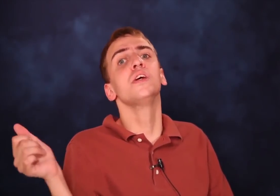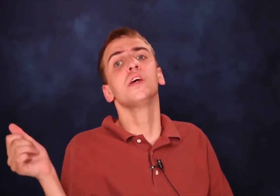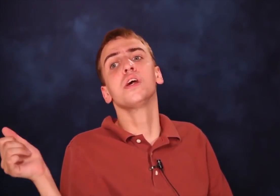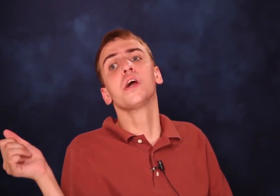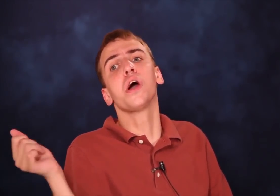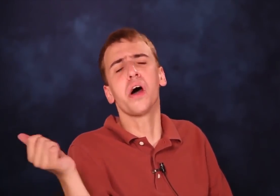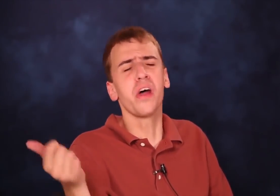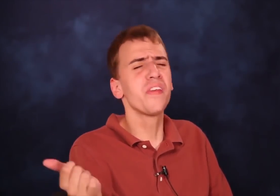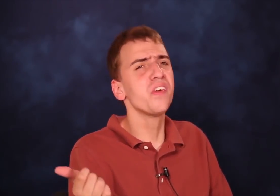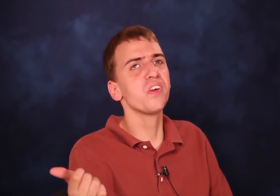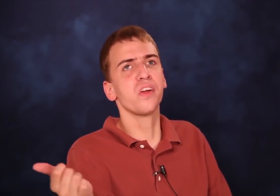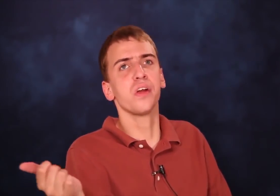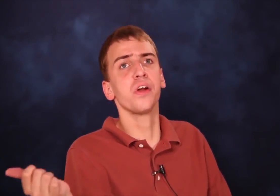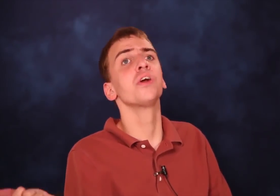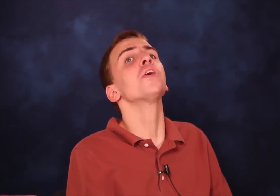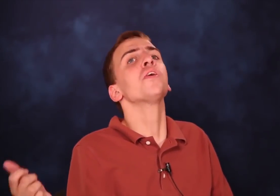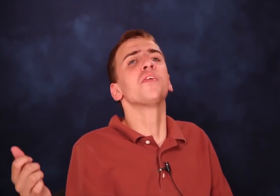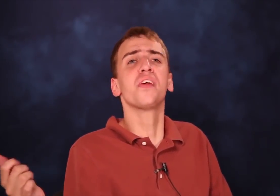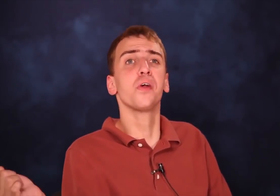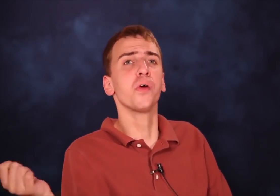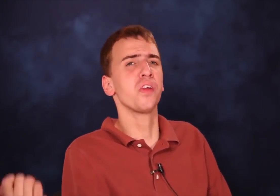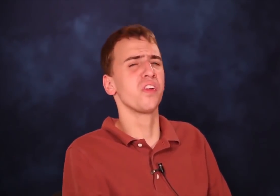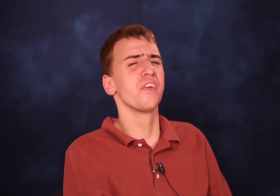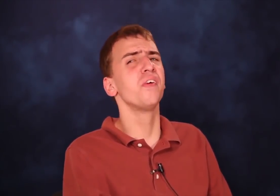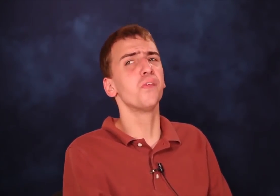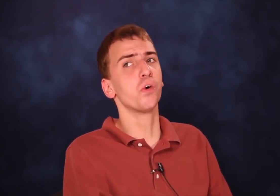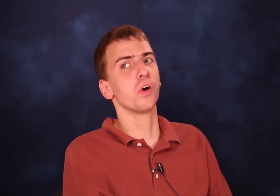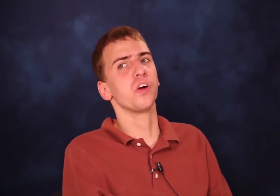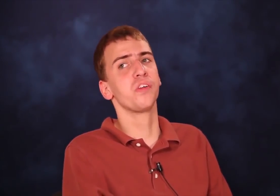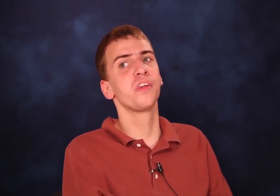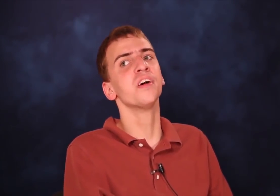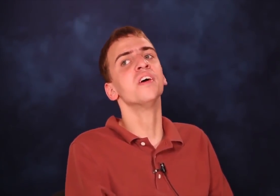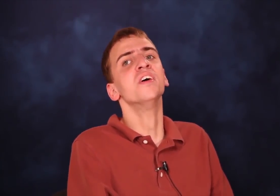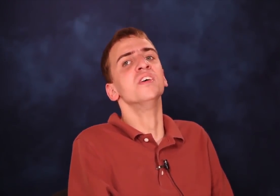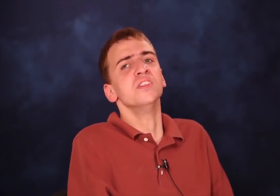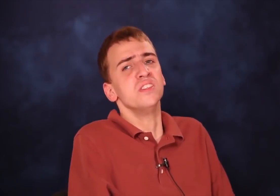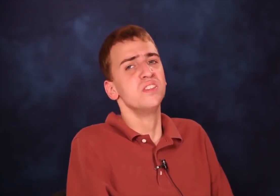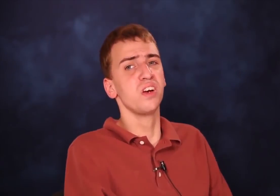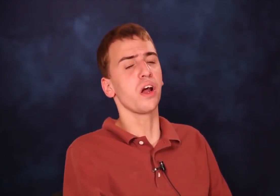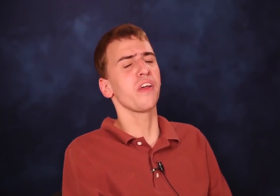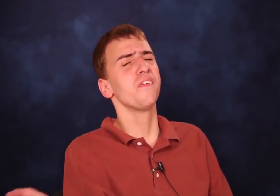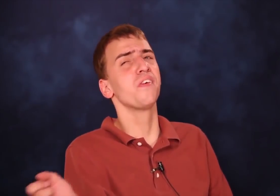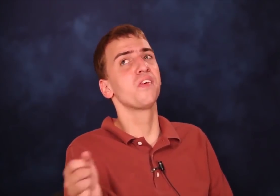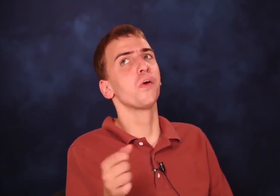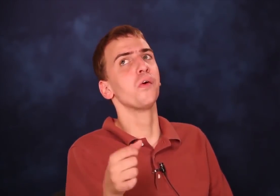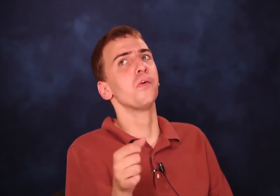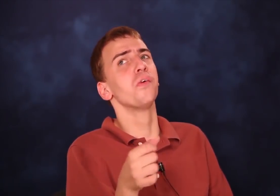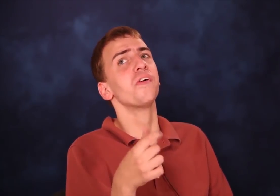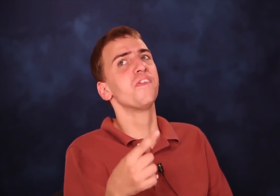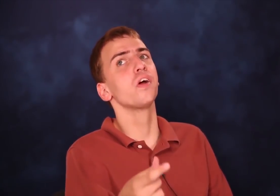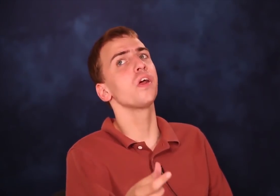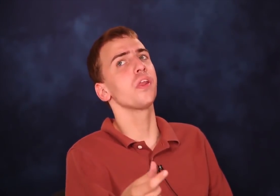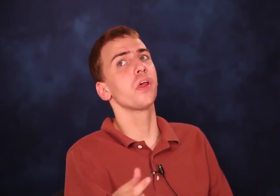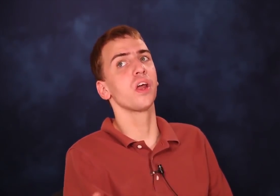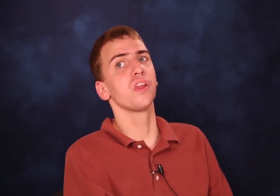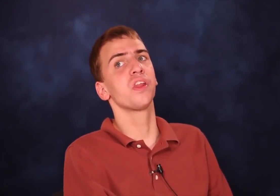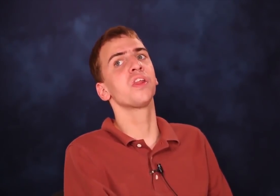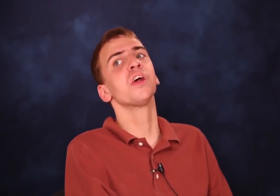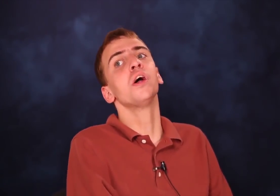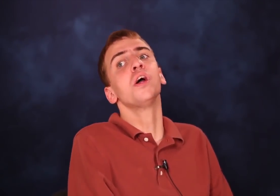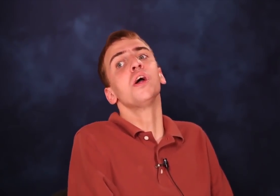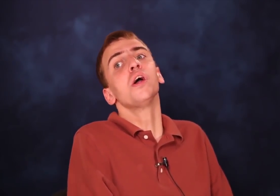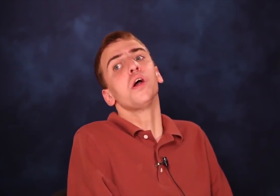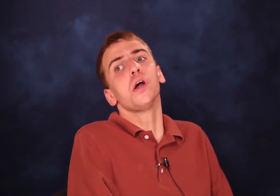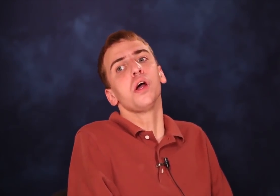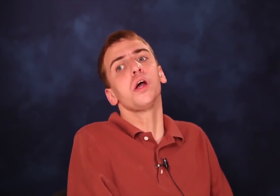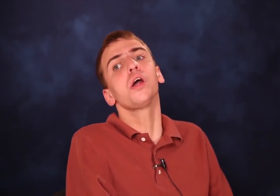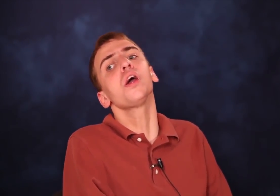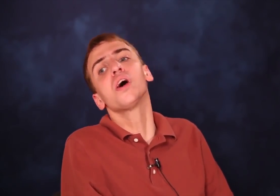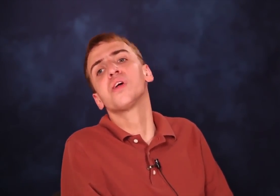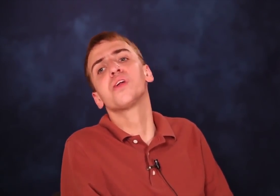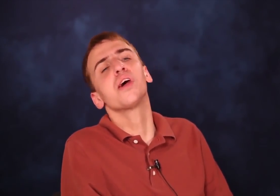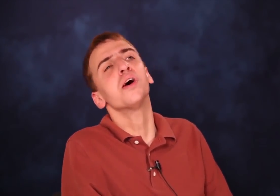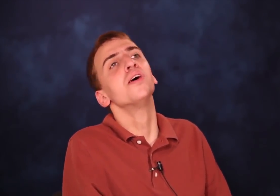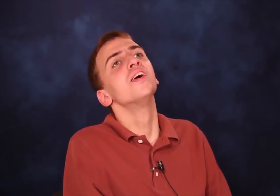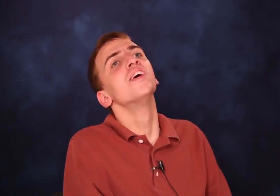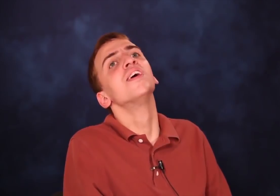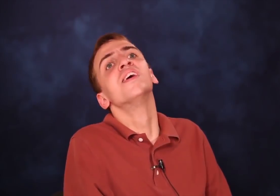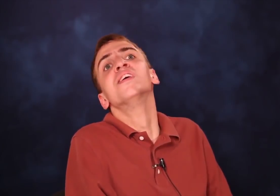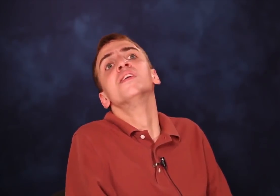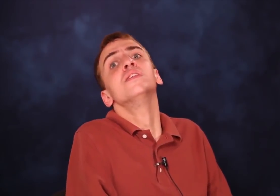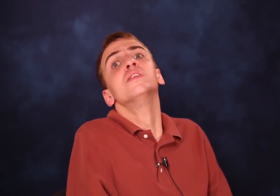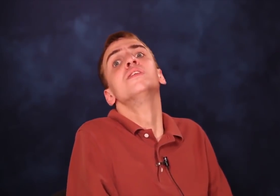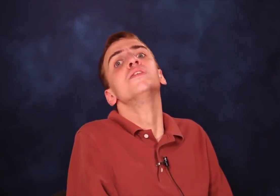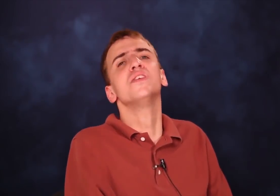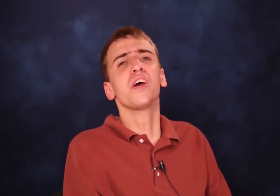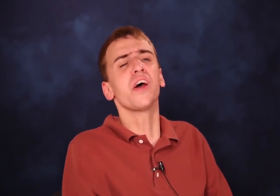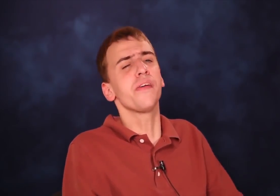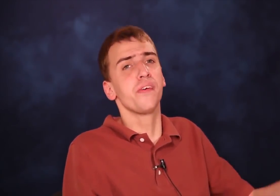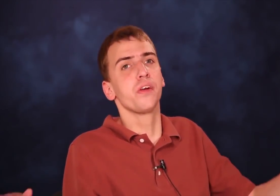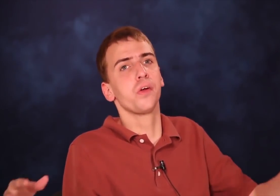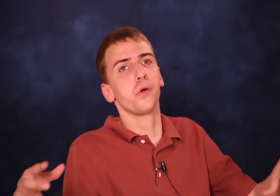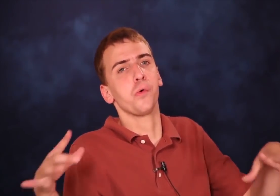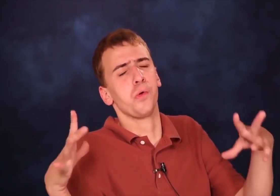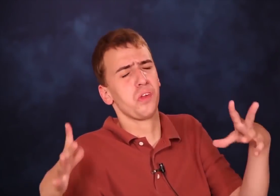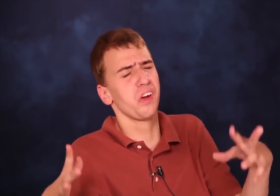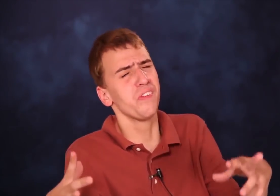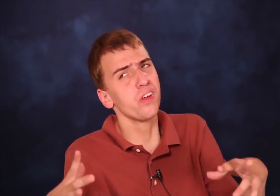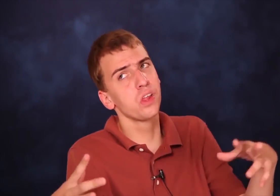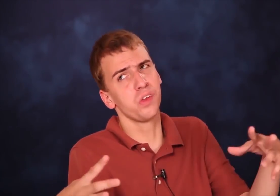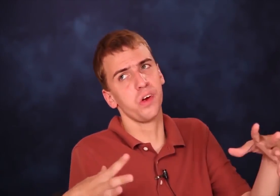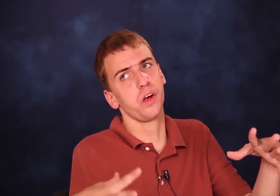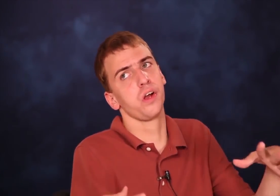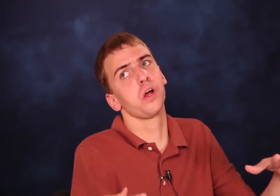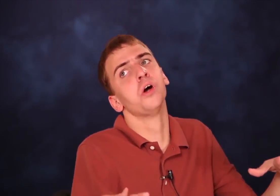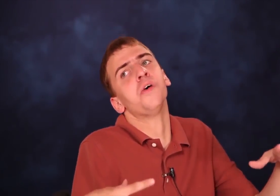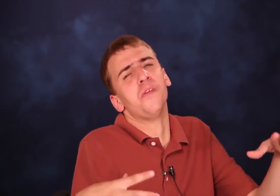She asked me to use different words, she asked me to repeat things and she asked me to demonstrate